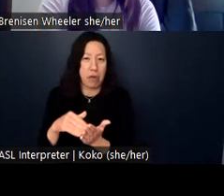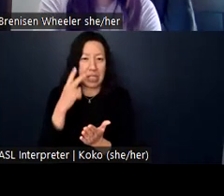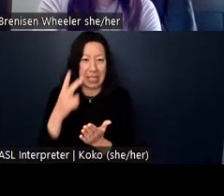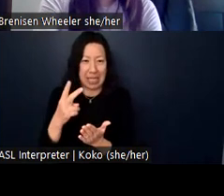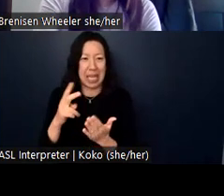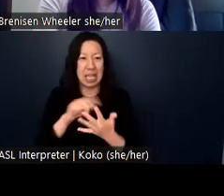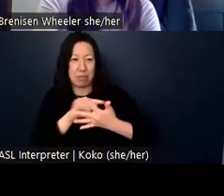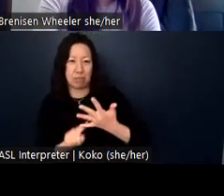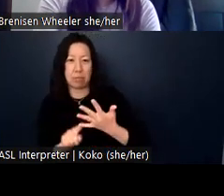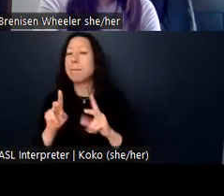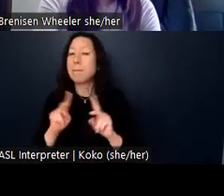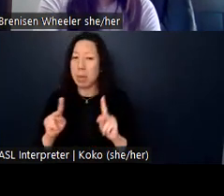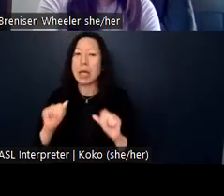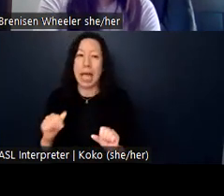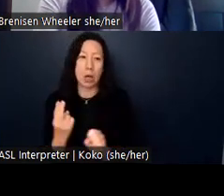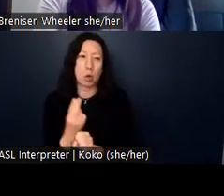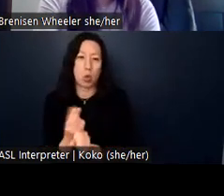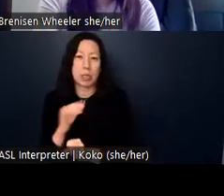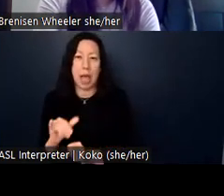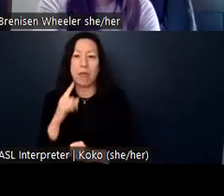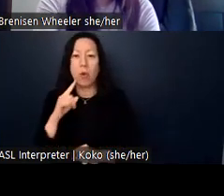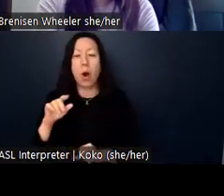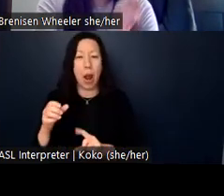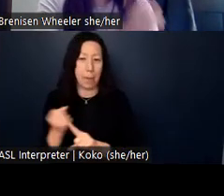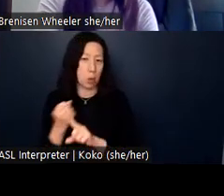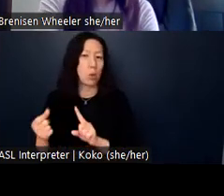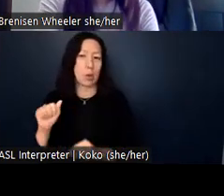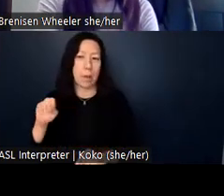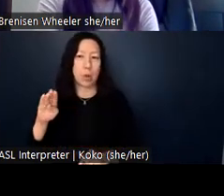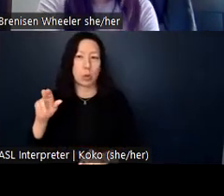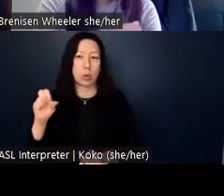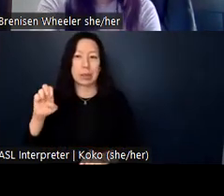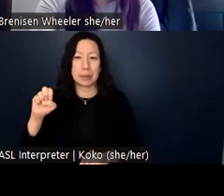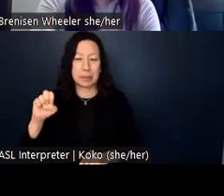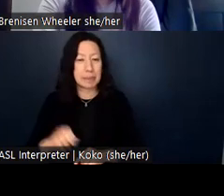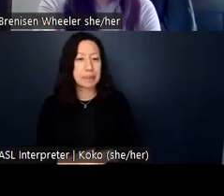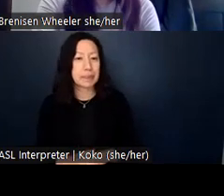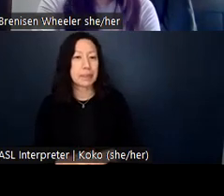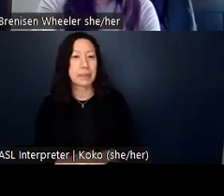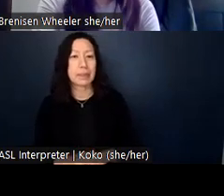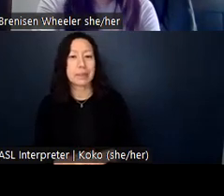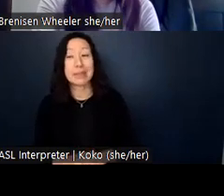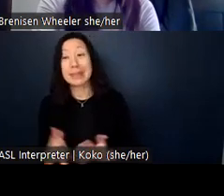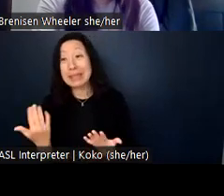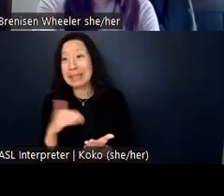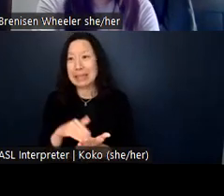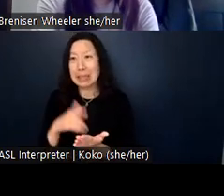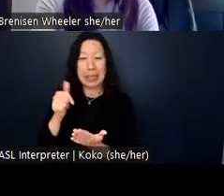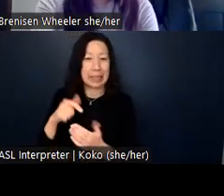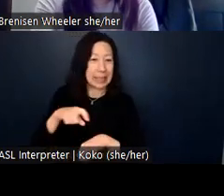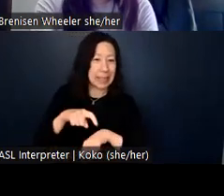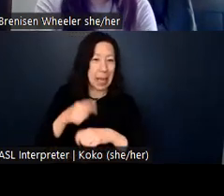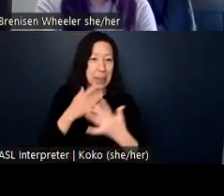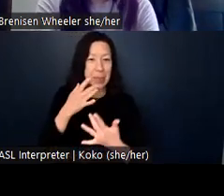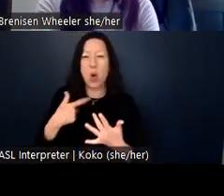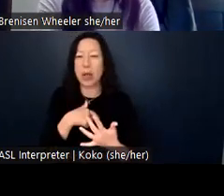12:58:13 For that question, is it for this sake, of time we'll kind of continue on with